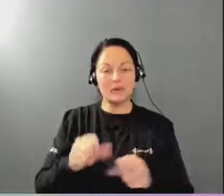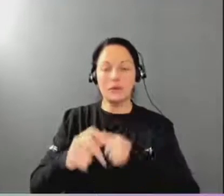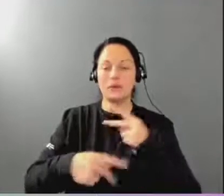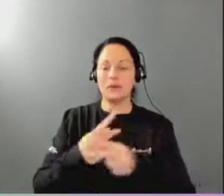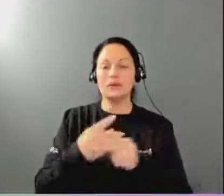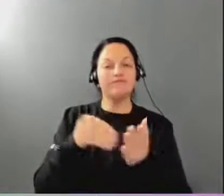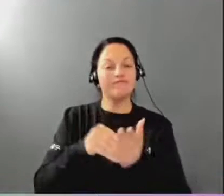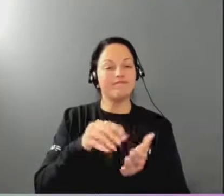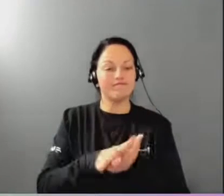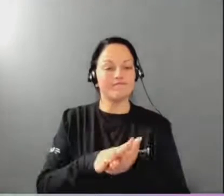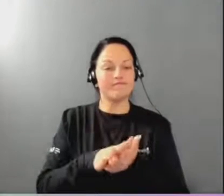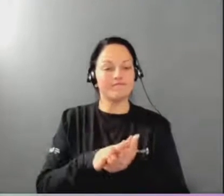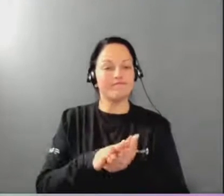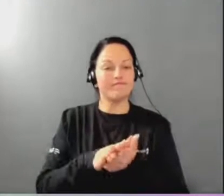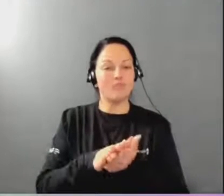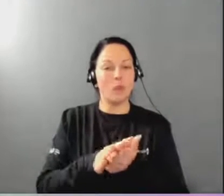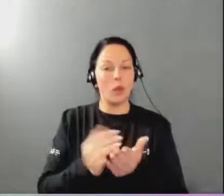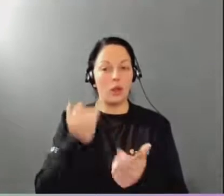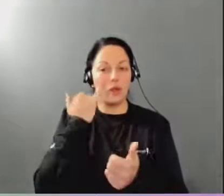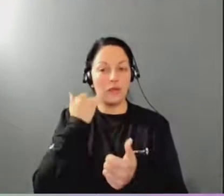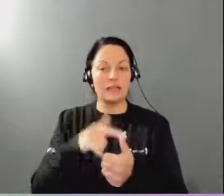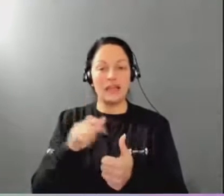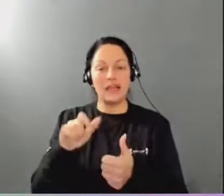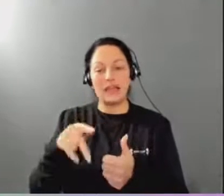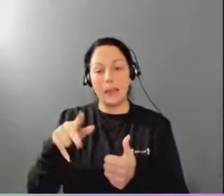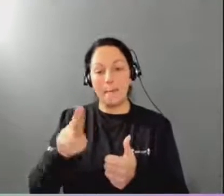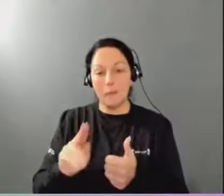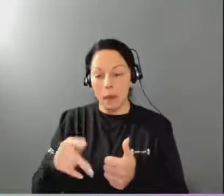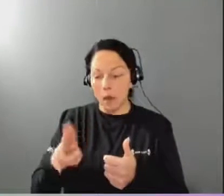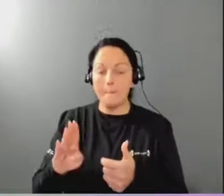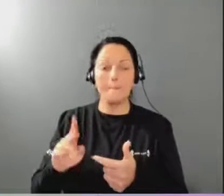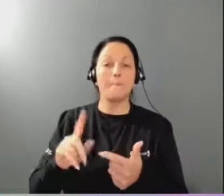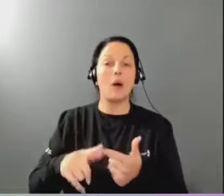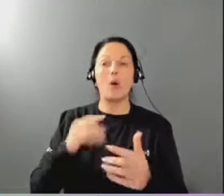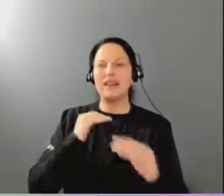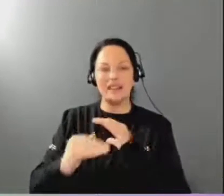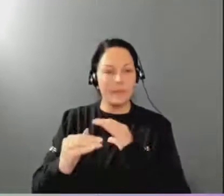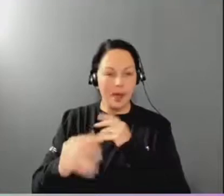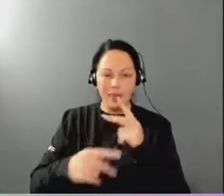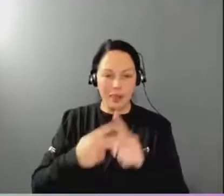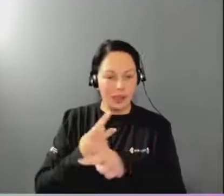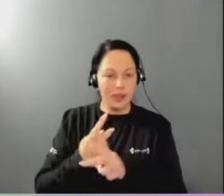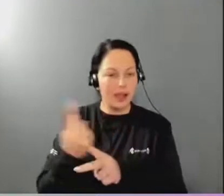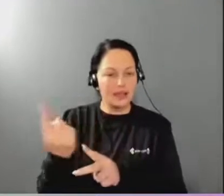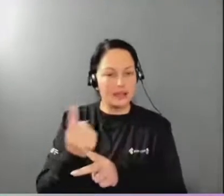as I'm going. What I know is that, there needs to be an accessible version of that document somewhere, somehow